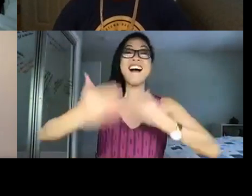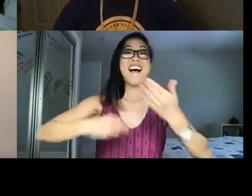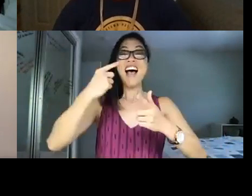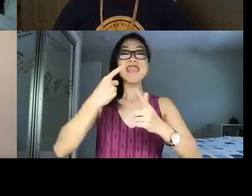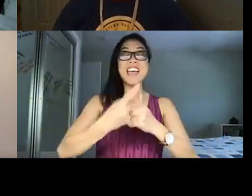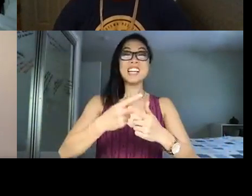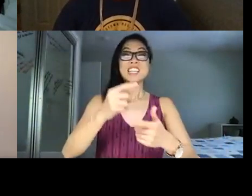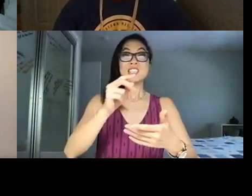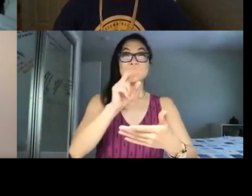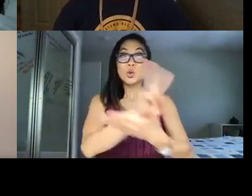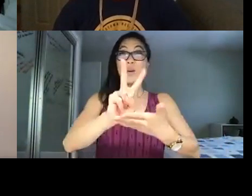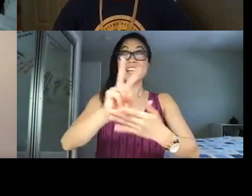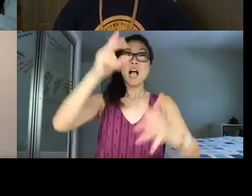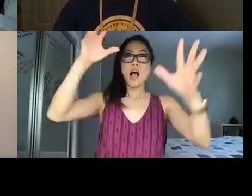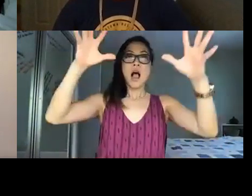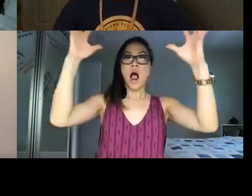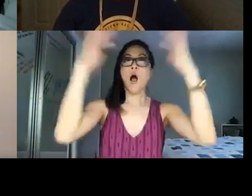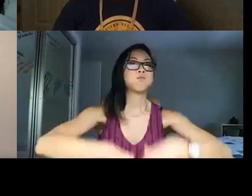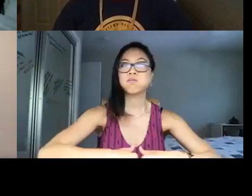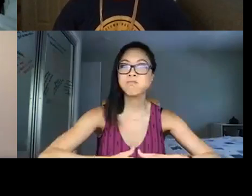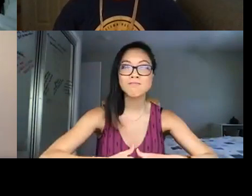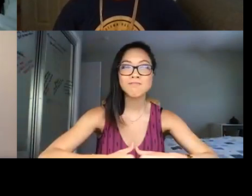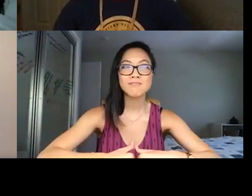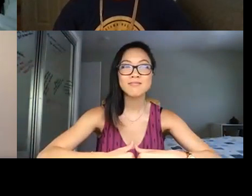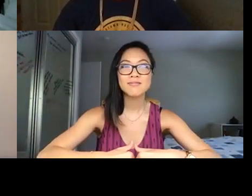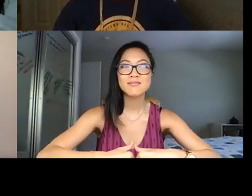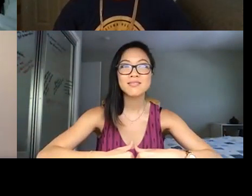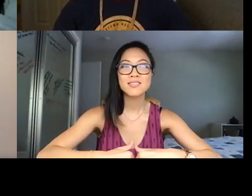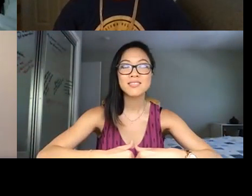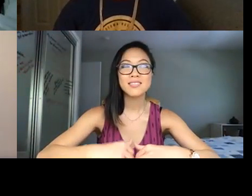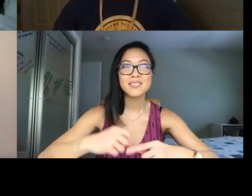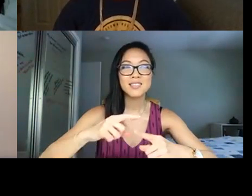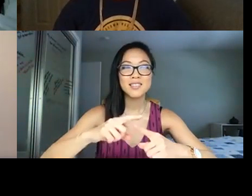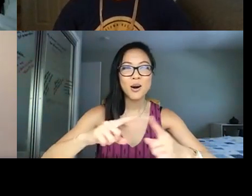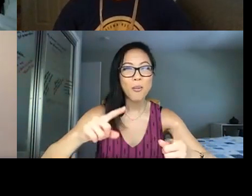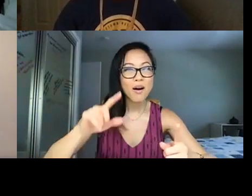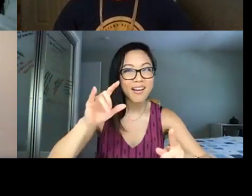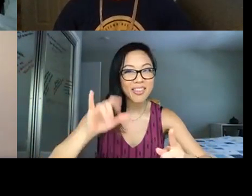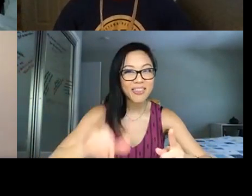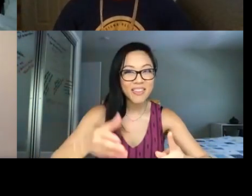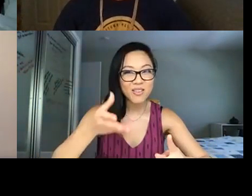even though really if we had looked it had been there -- it had been a house of cards all along.